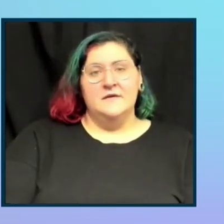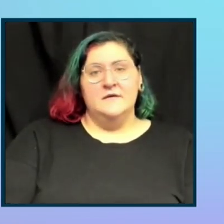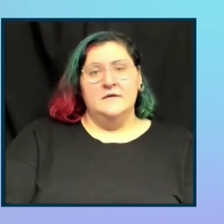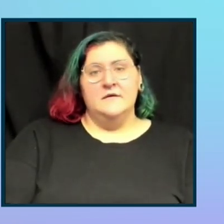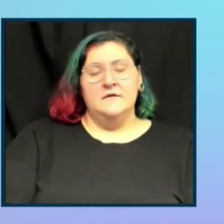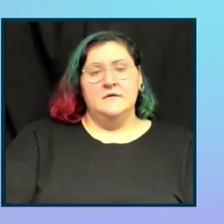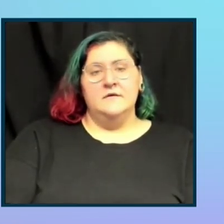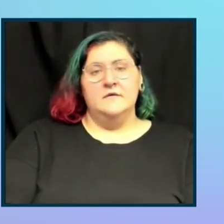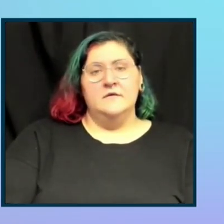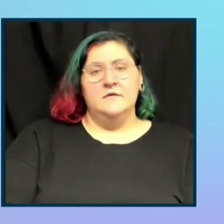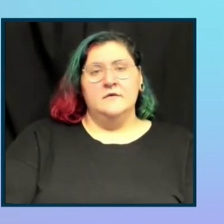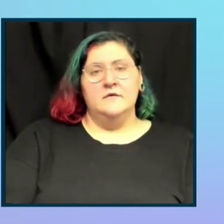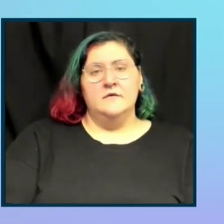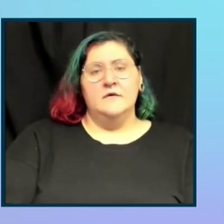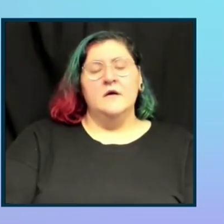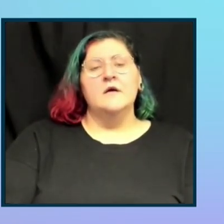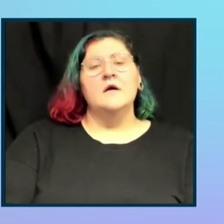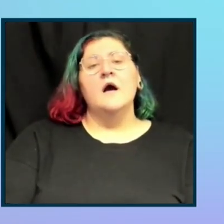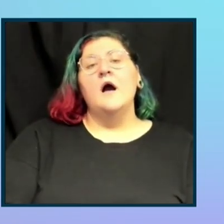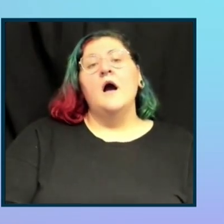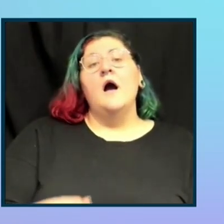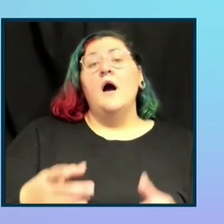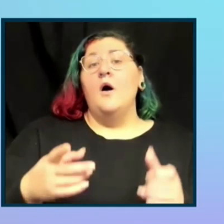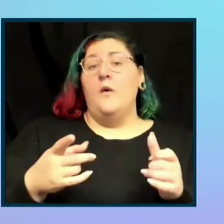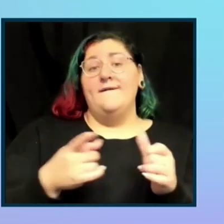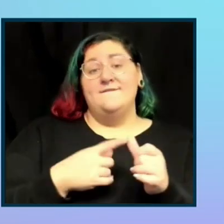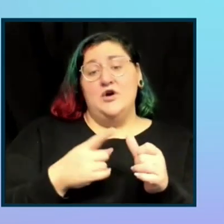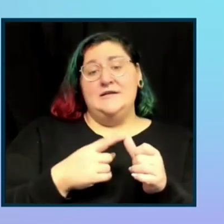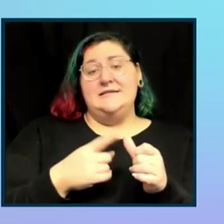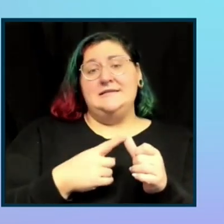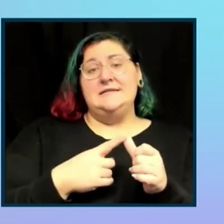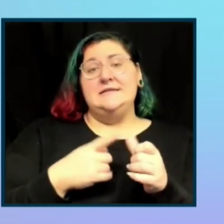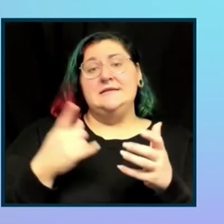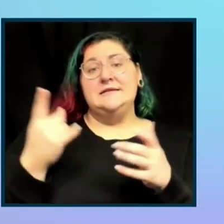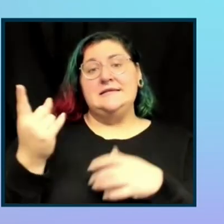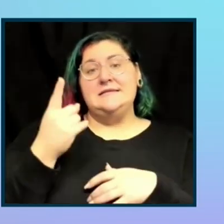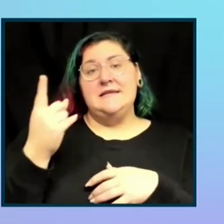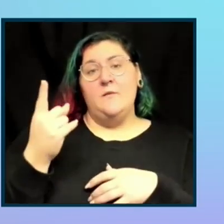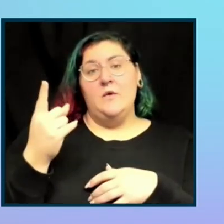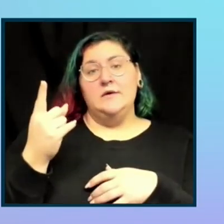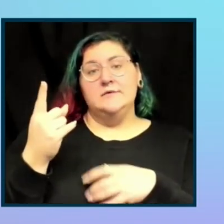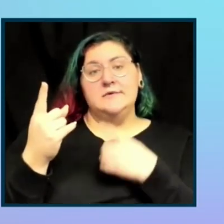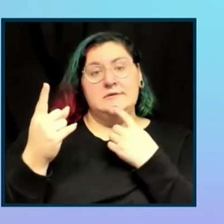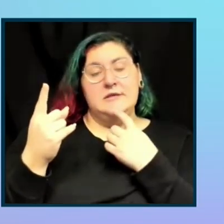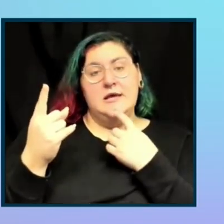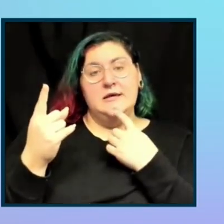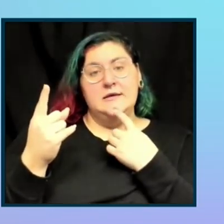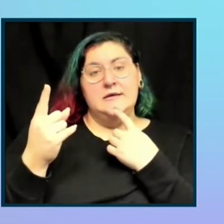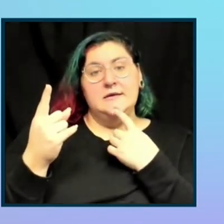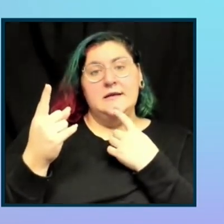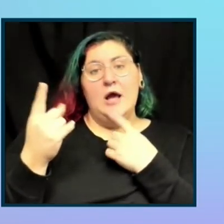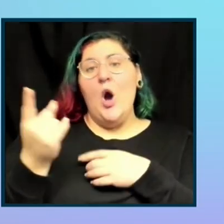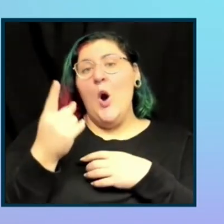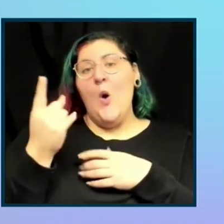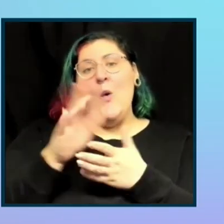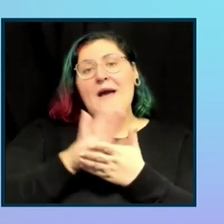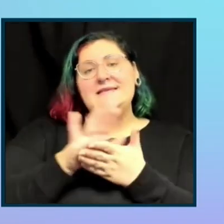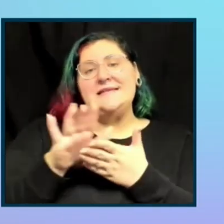It wasn't really a question, but I wanna just give a nod later from Rare and wanted to just say it's always nice to hear you talk about your...